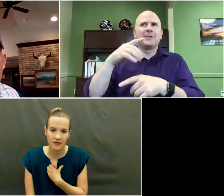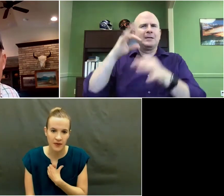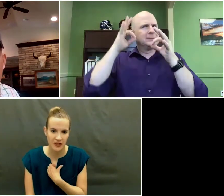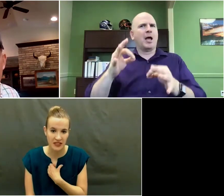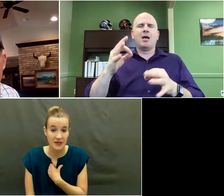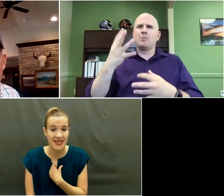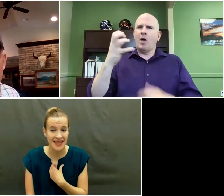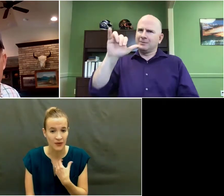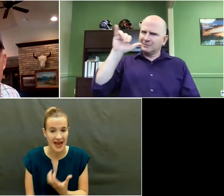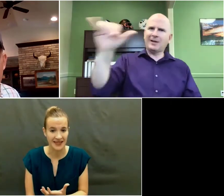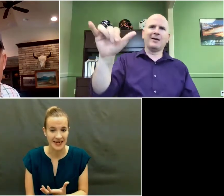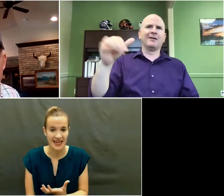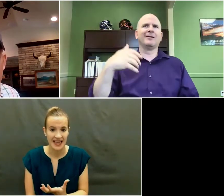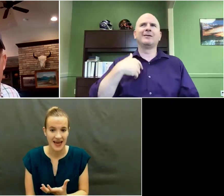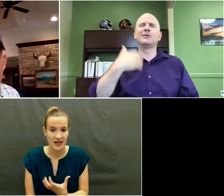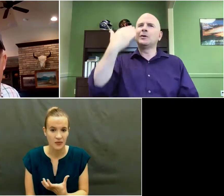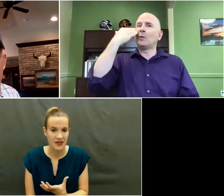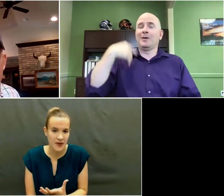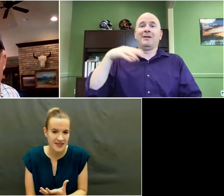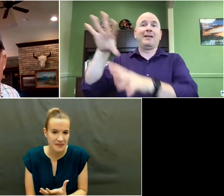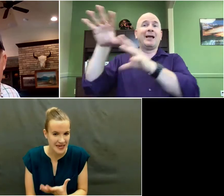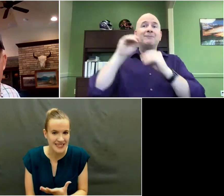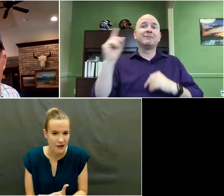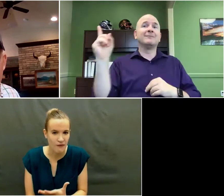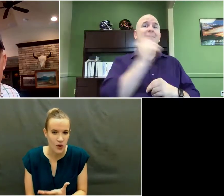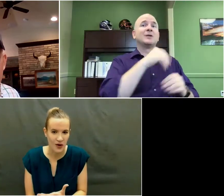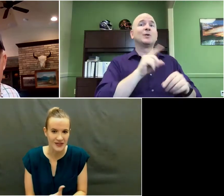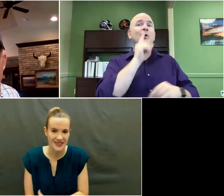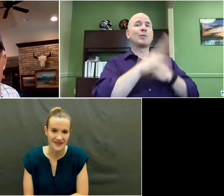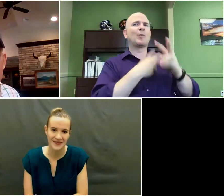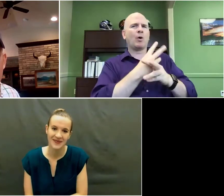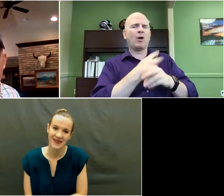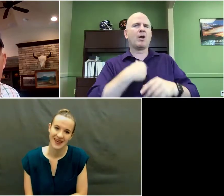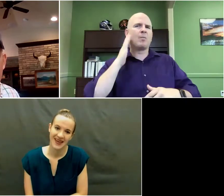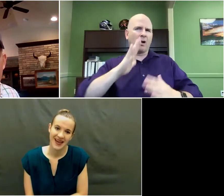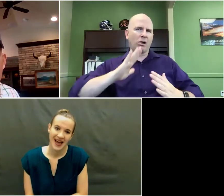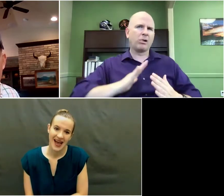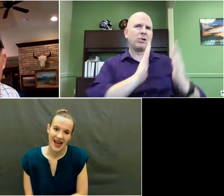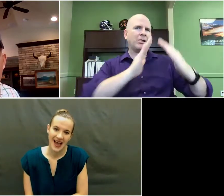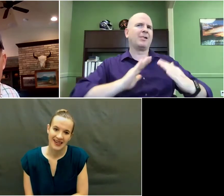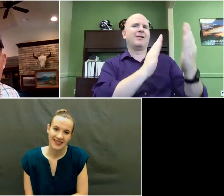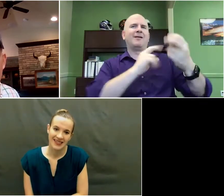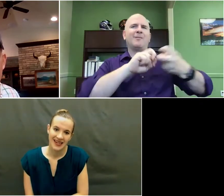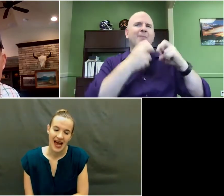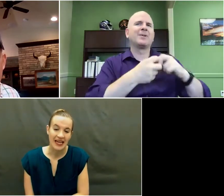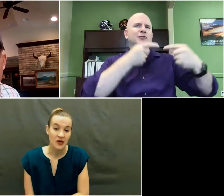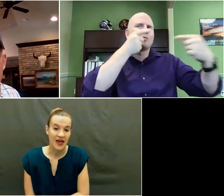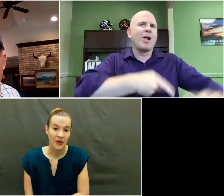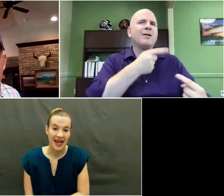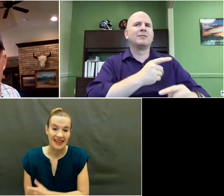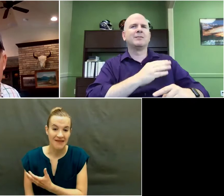fortunate to be in that reality that it really was a mini Deaf world. And I knew that when I left